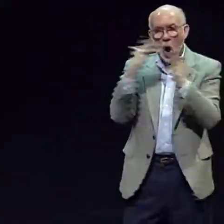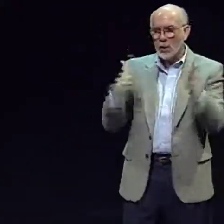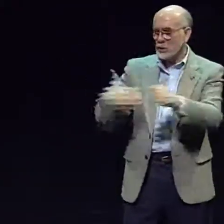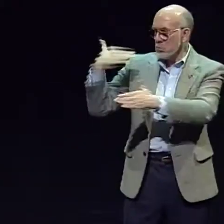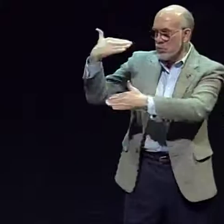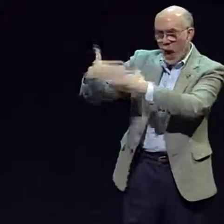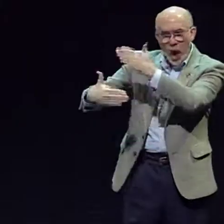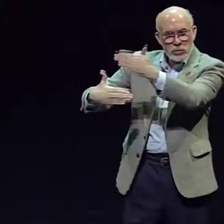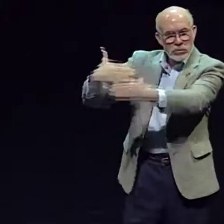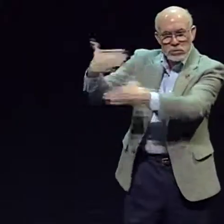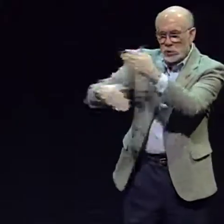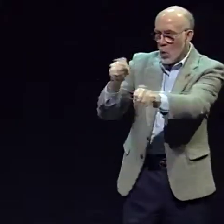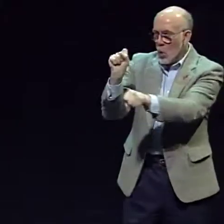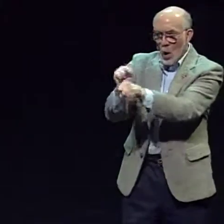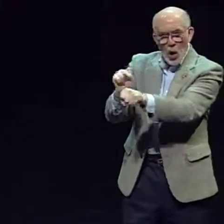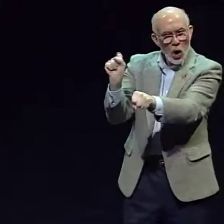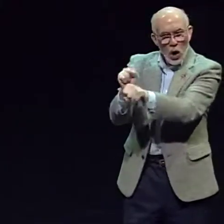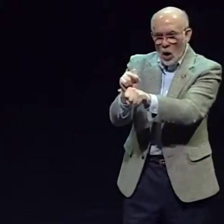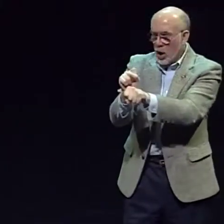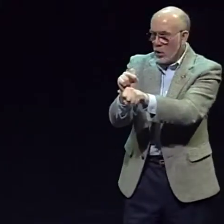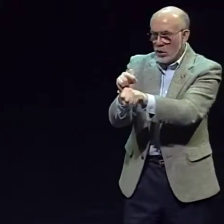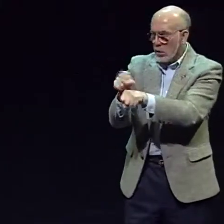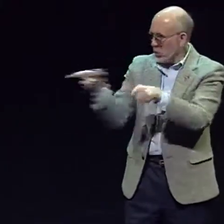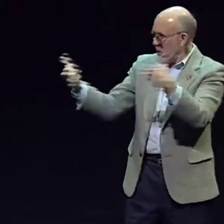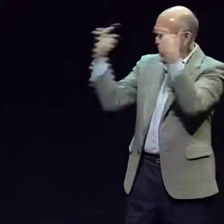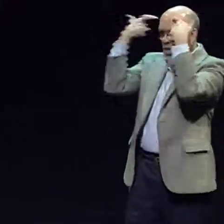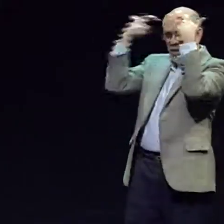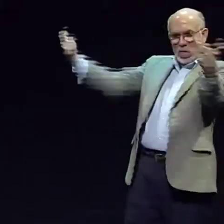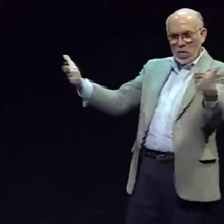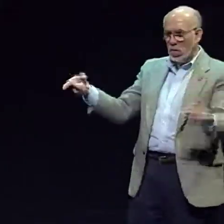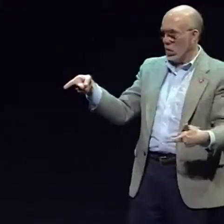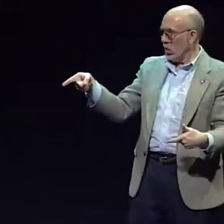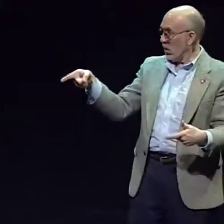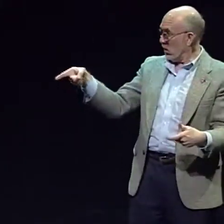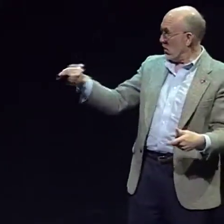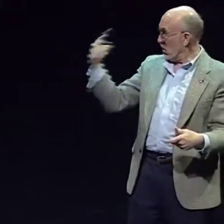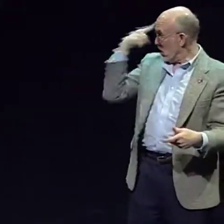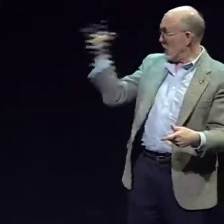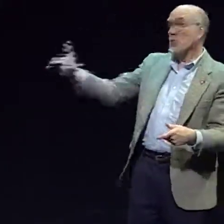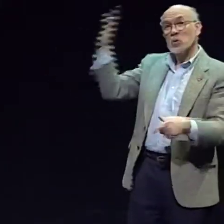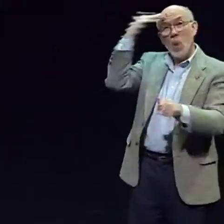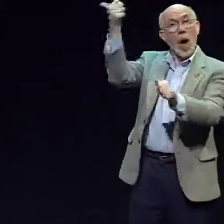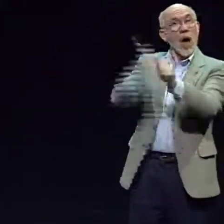"YOU DON'T KNOW ANYTHING ABOUT THE ARTIST'S PROCESS. "YOU HAVE QUITE AN ATTITUDE.